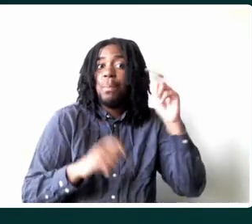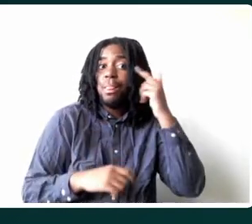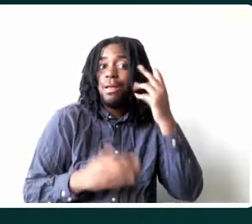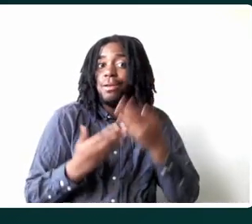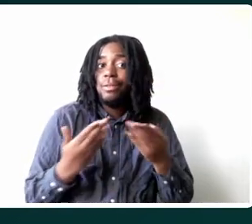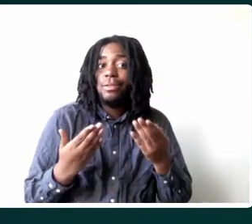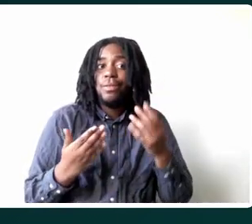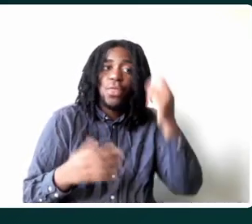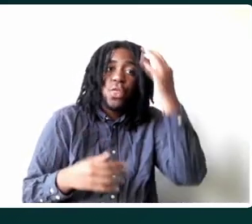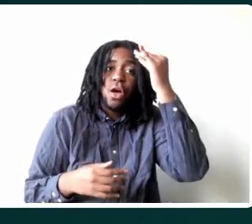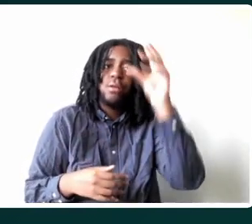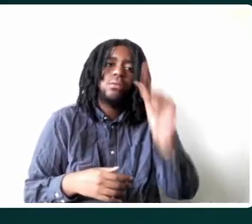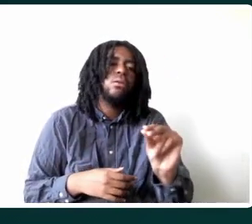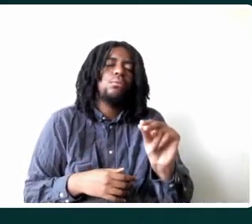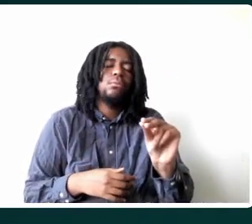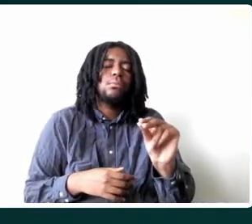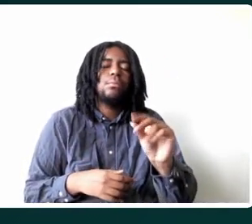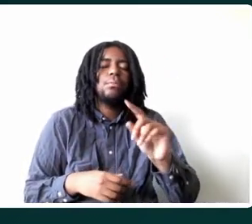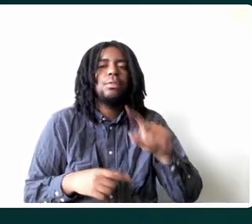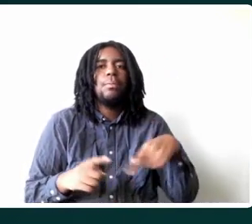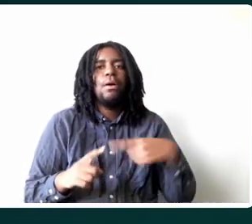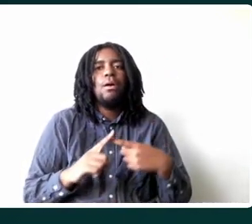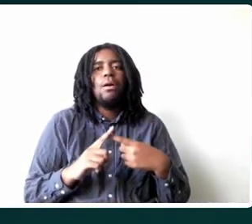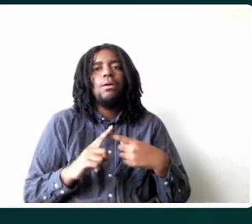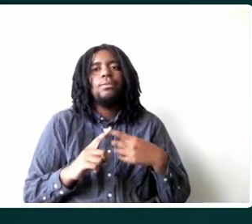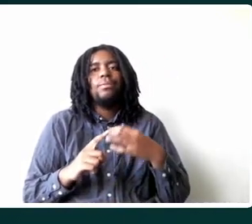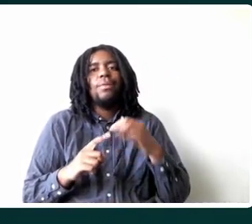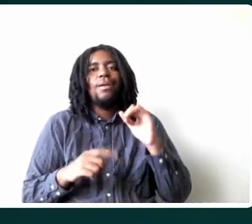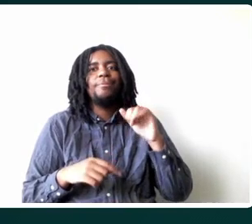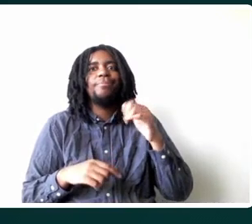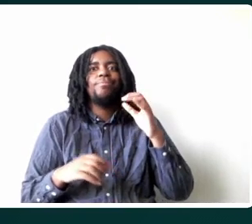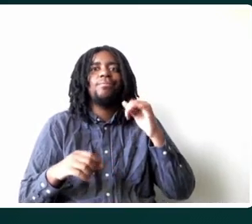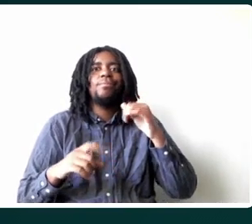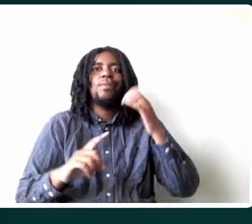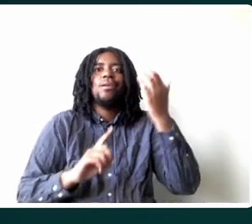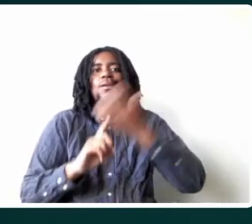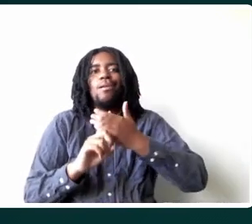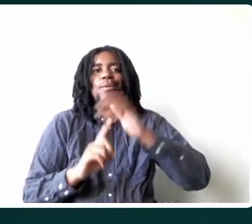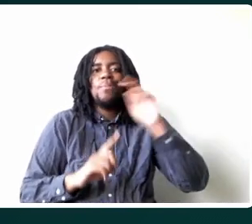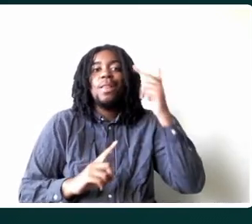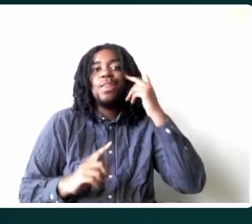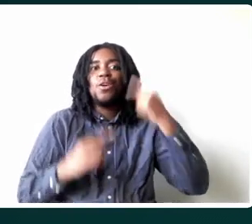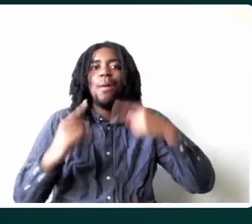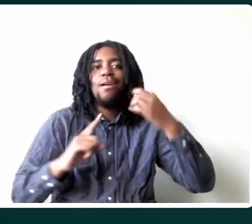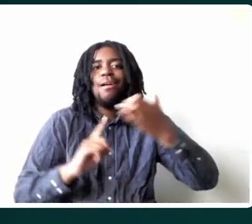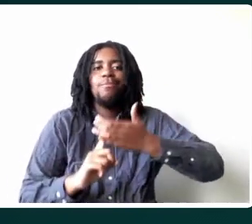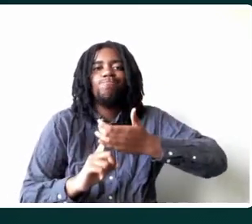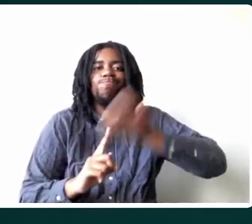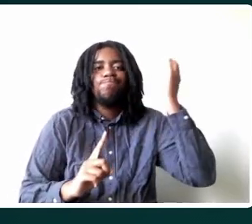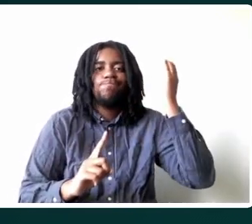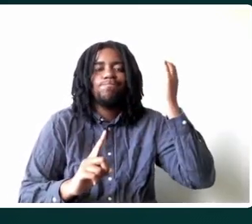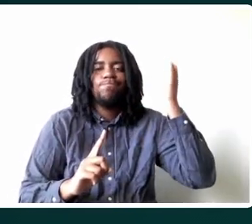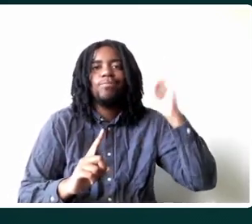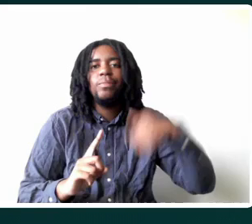the veil of political battle, and leveraging digital media for again, its most powerful